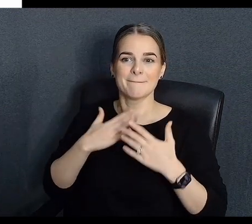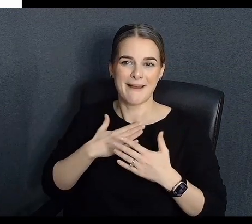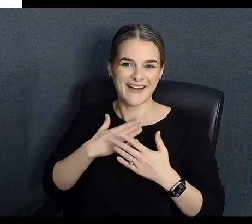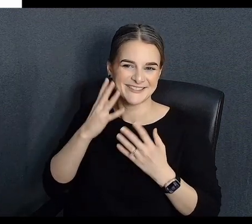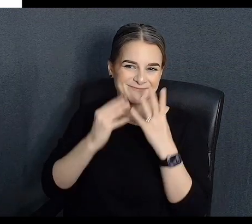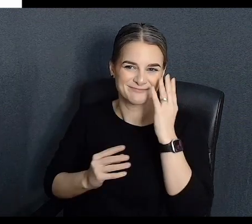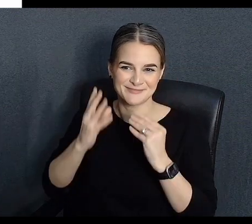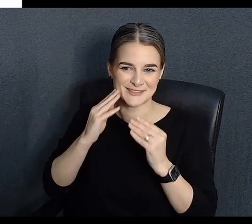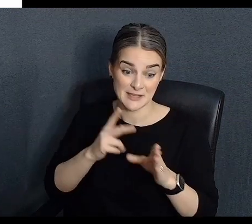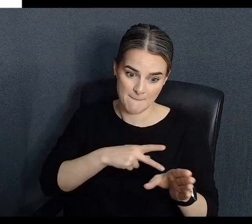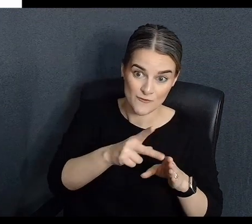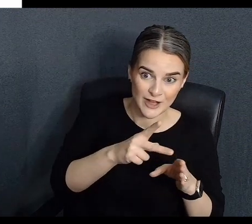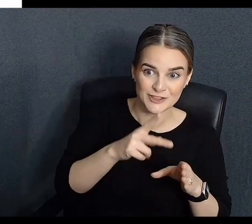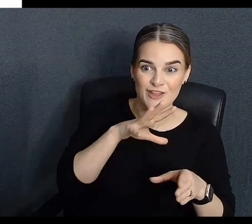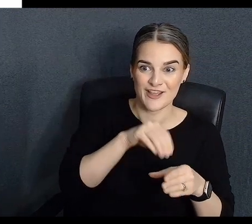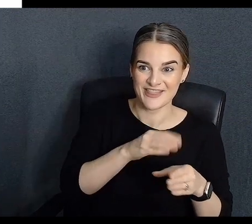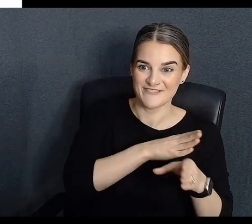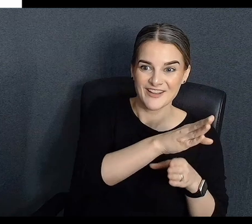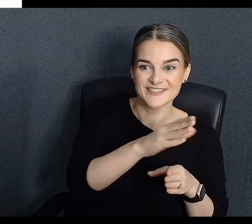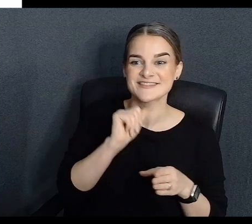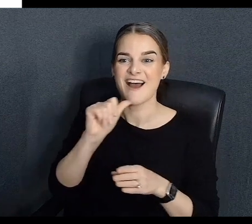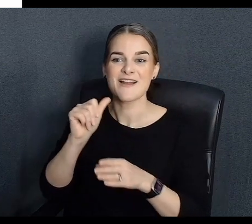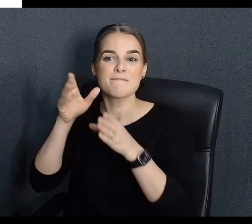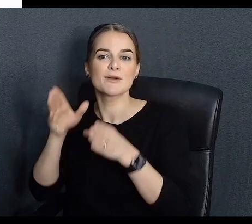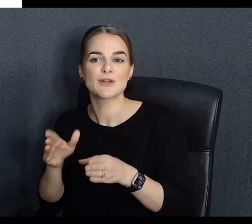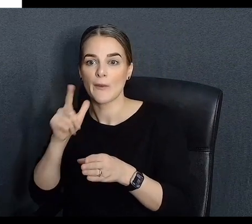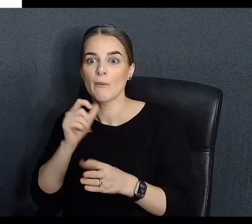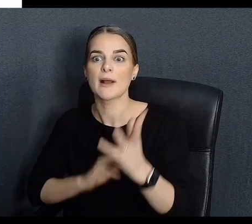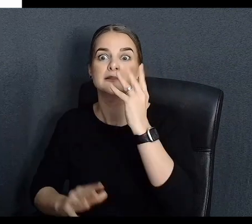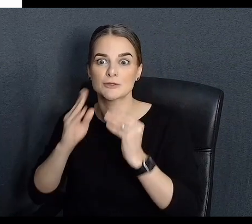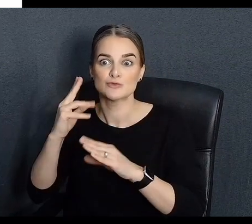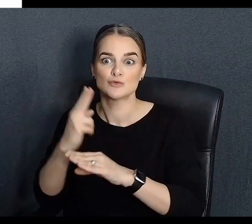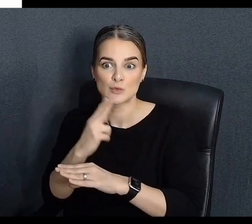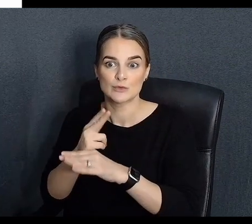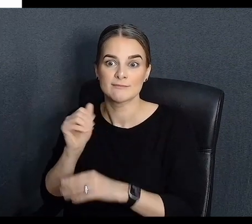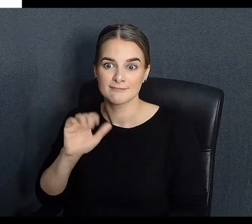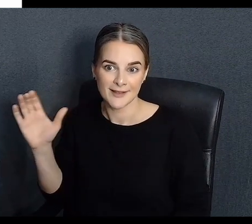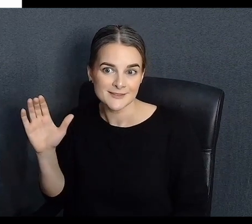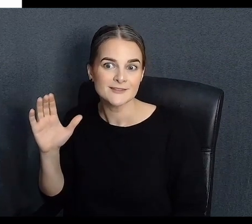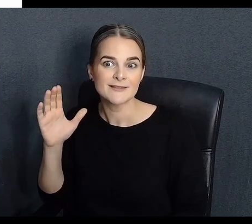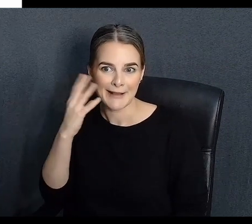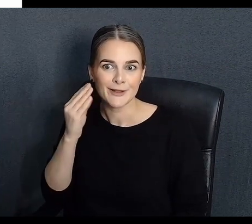not as a person with lived experience. So just keep that in mind. And then we-- and I'm going to be